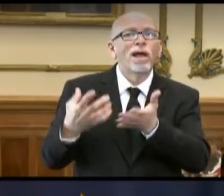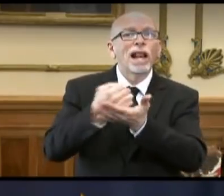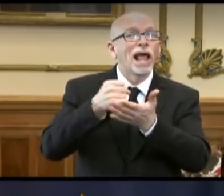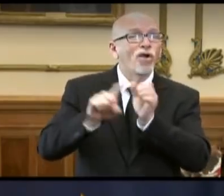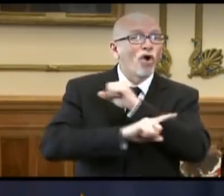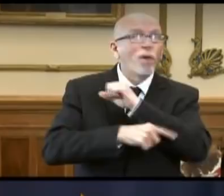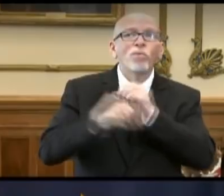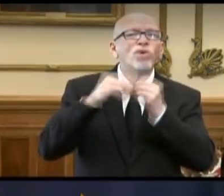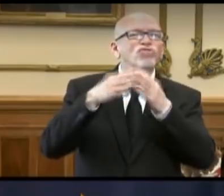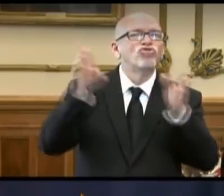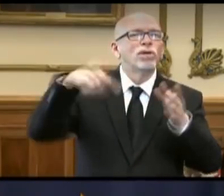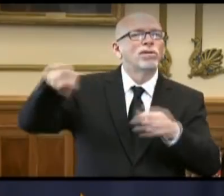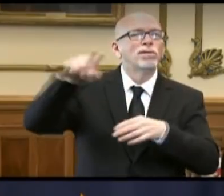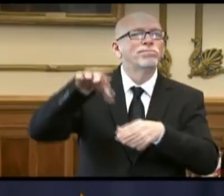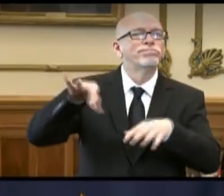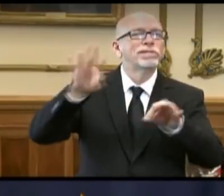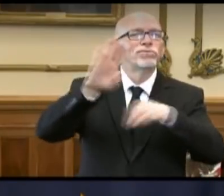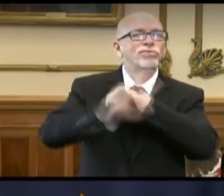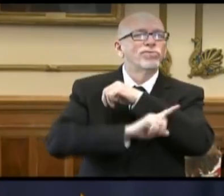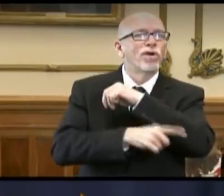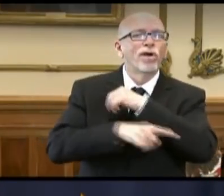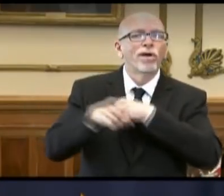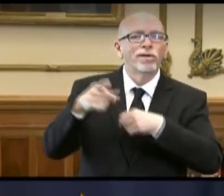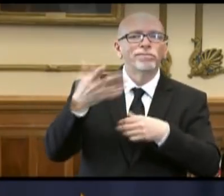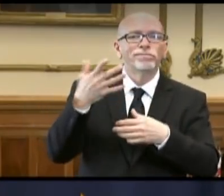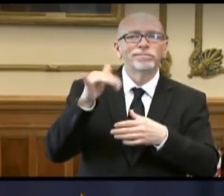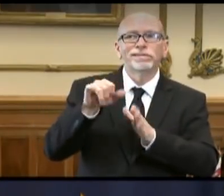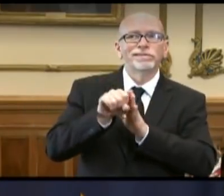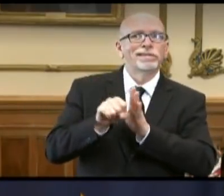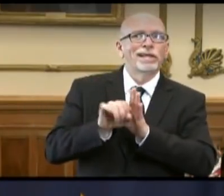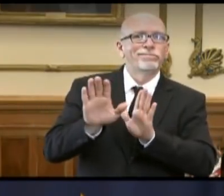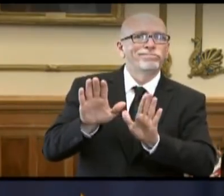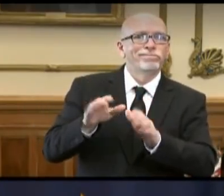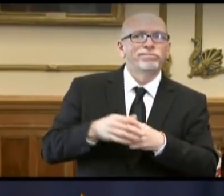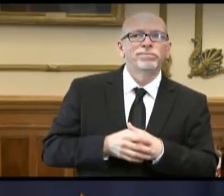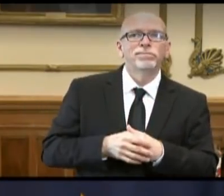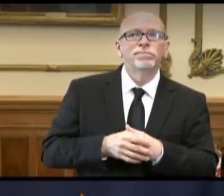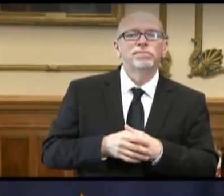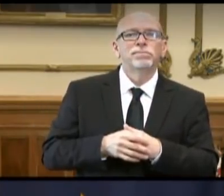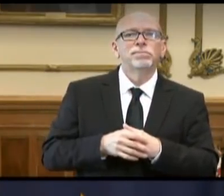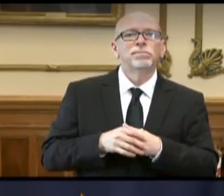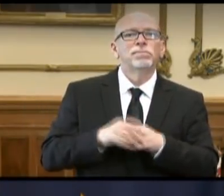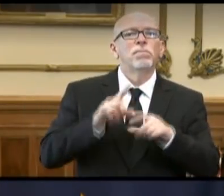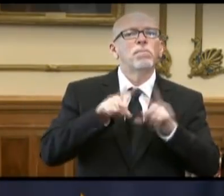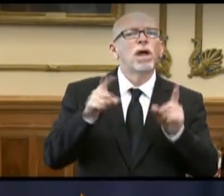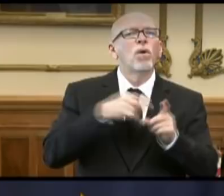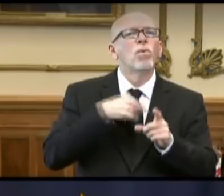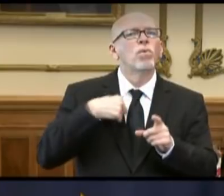TO KEEP OUR, NOT JUST OUR PARKS CLEAN BUT GARBAGE COLLECTION IN